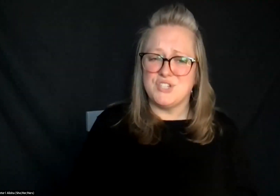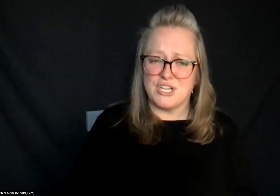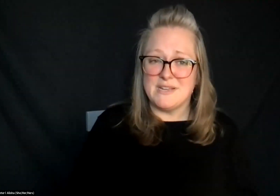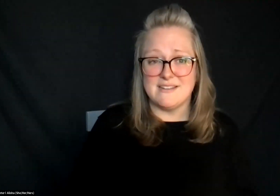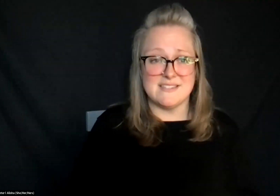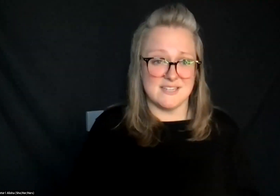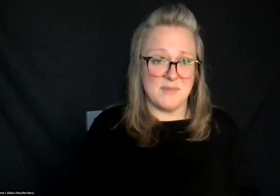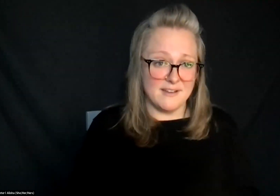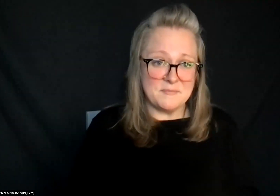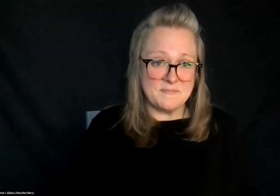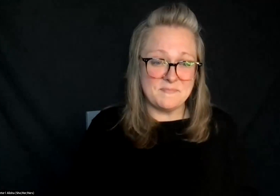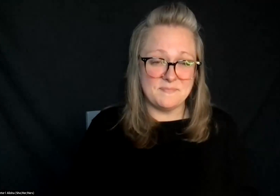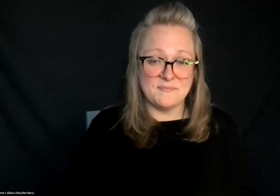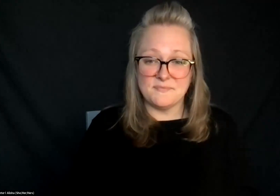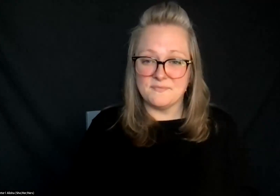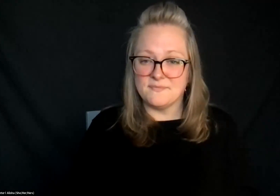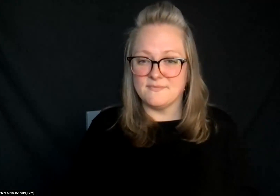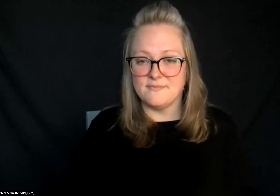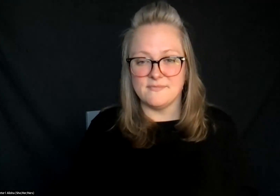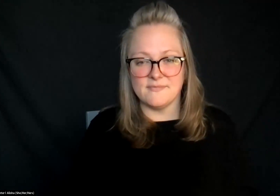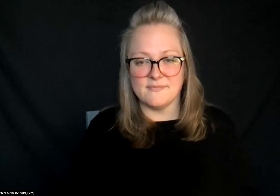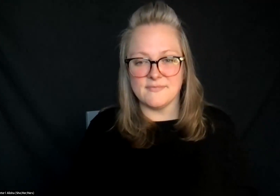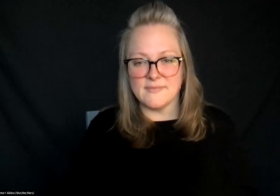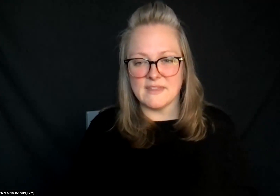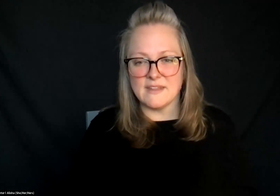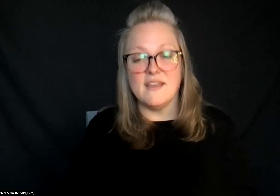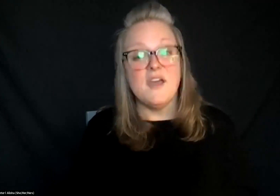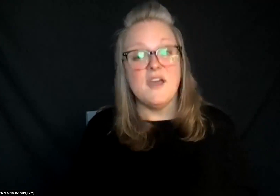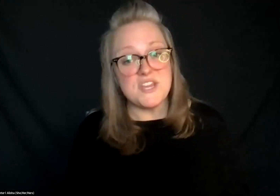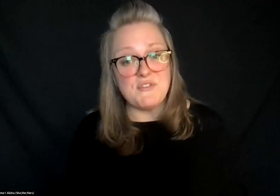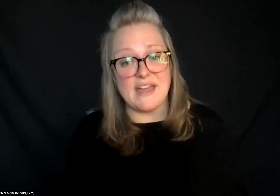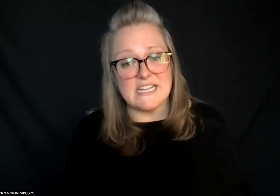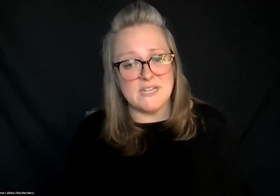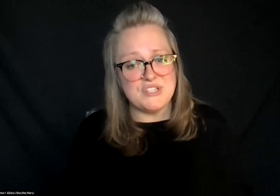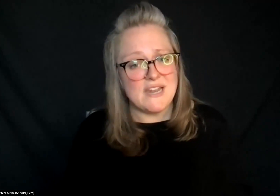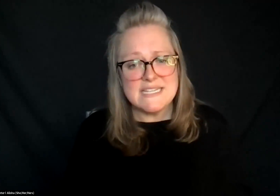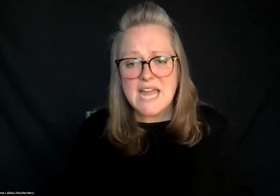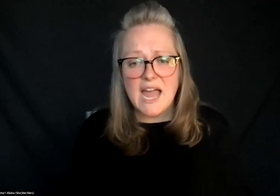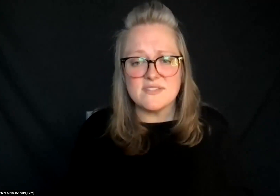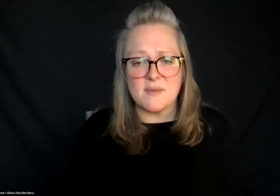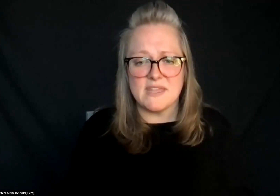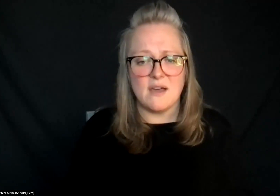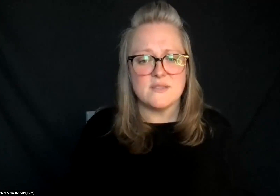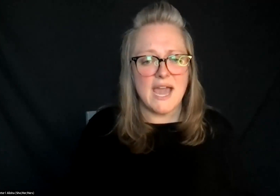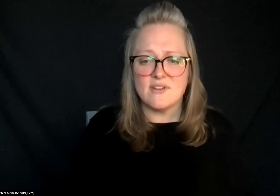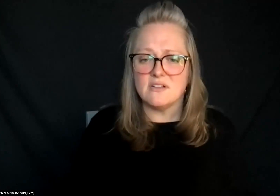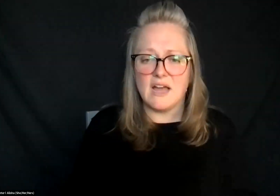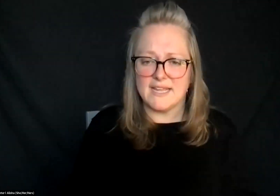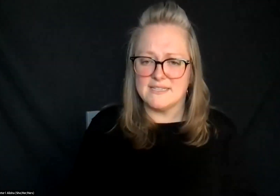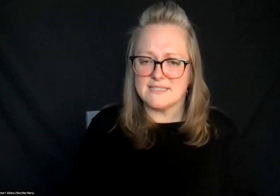CHANGING, YOU KNOW, AND WE TRY TO JUST GO WITH THAT FLOW. TO FIND A KINDER WORD THAT'S WITHOUT THAT JUDGMENT AND STIGMA.